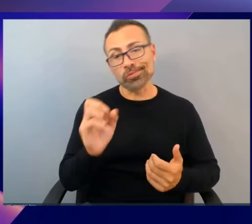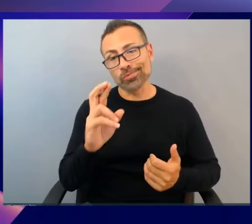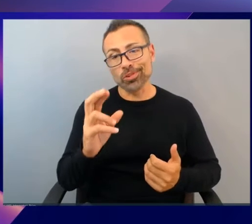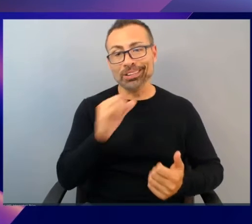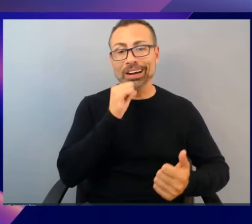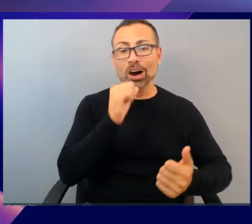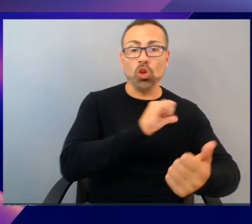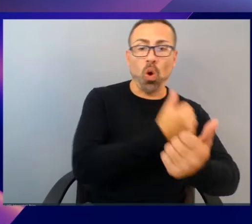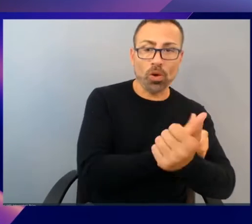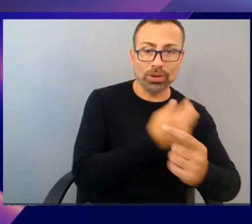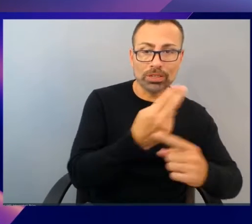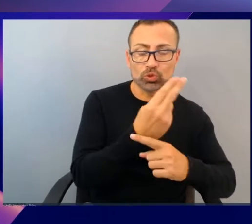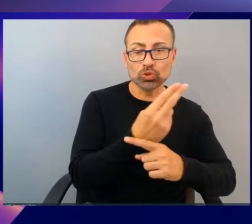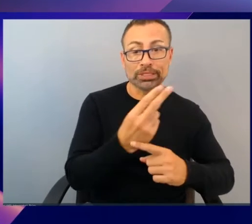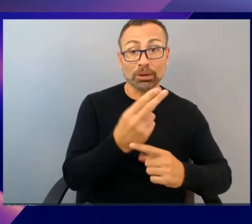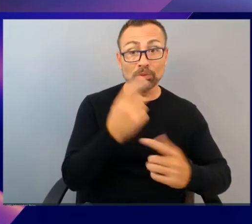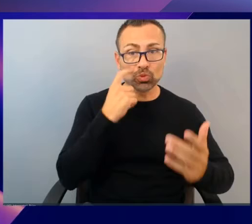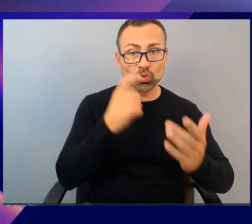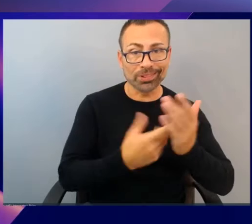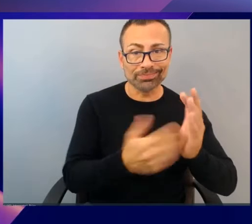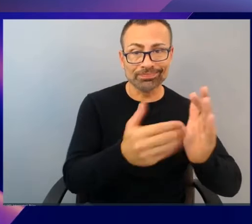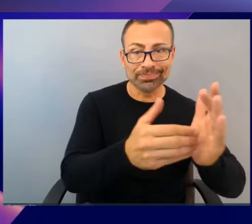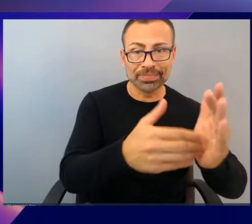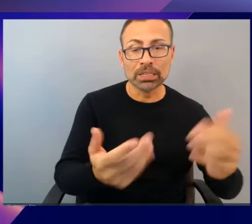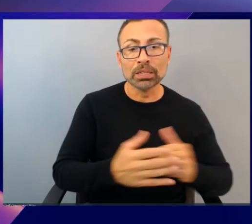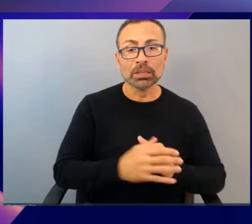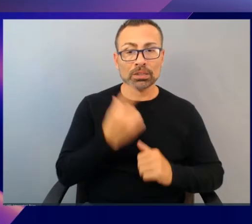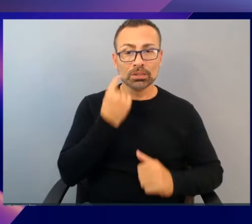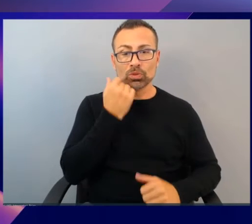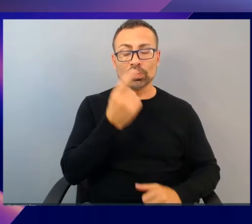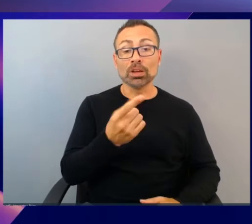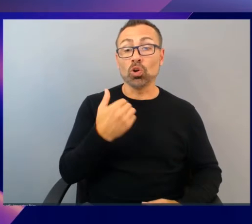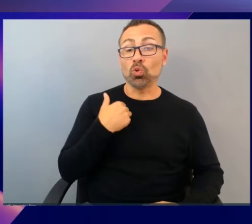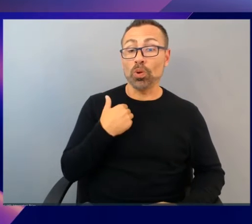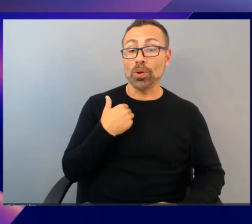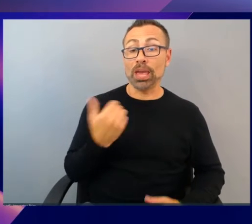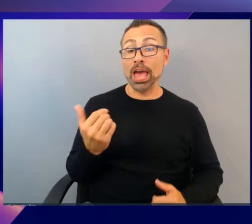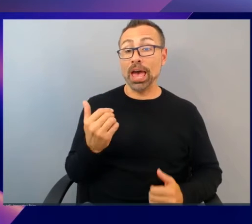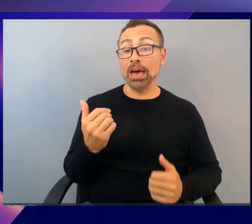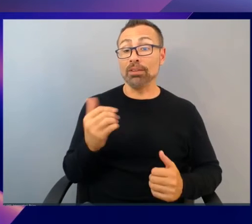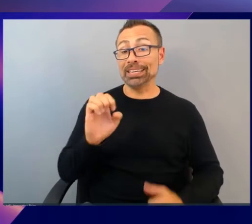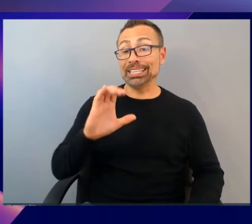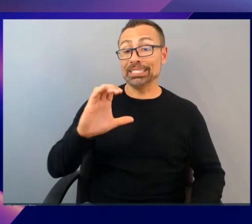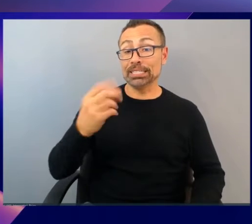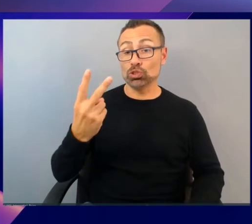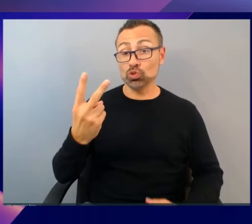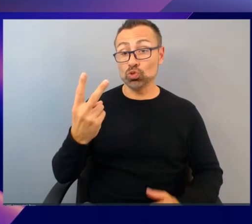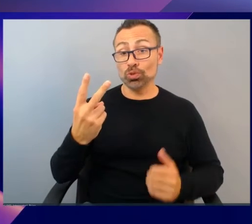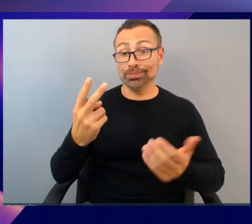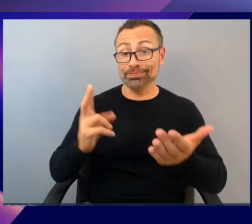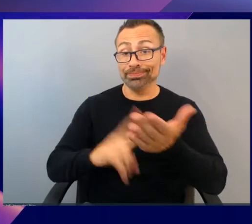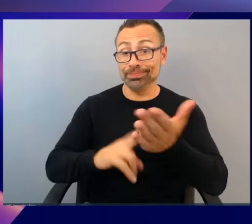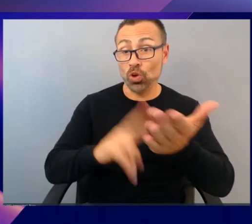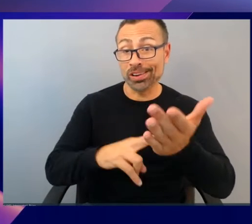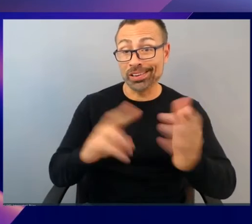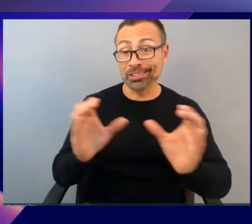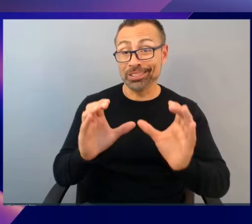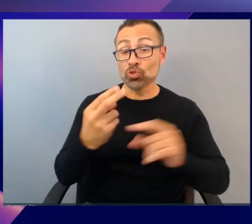is where the compromised EC2 instance credentials are used to actually log into the console. Oh.